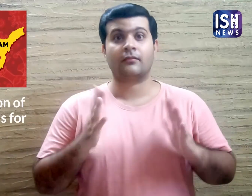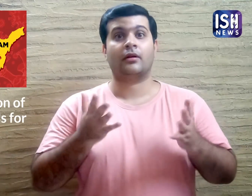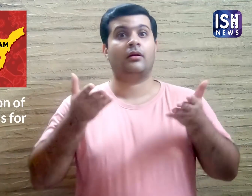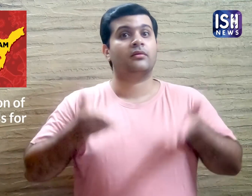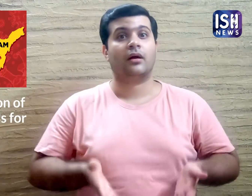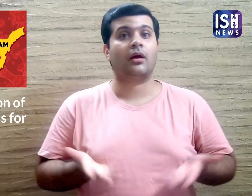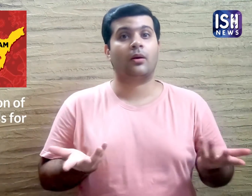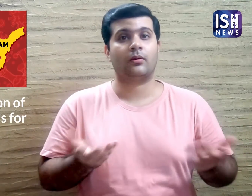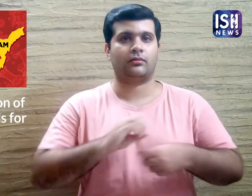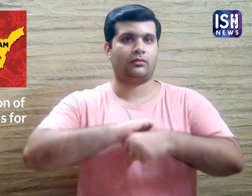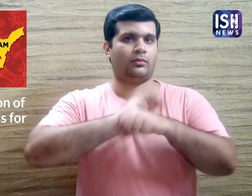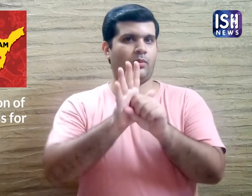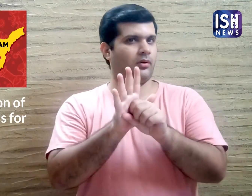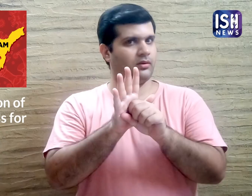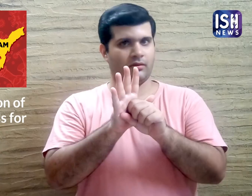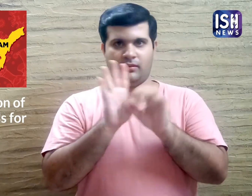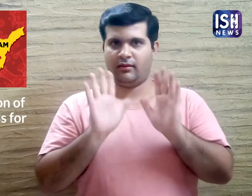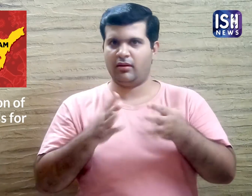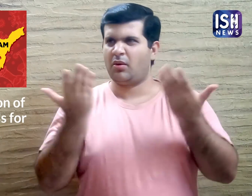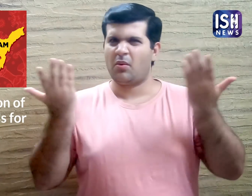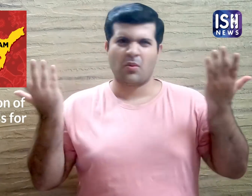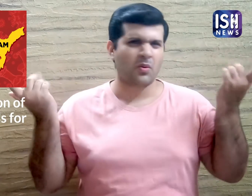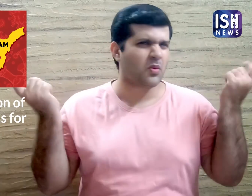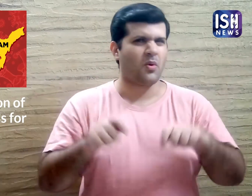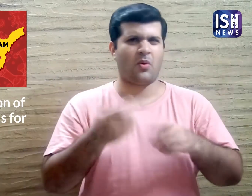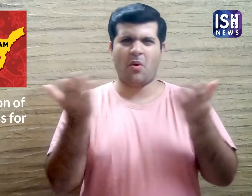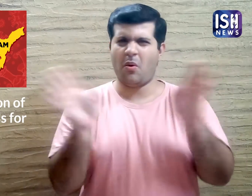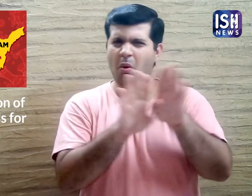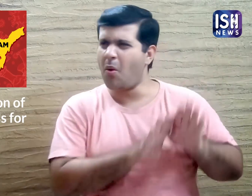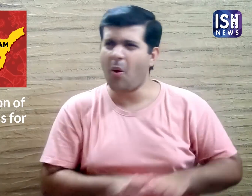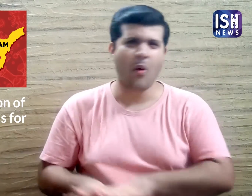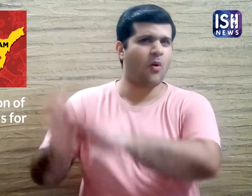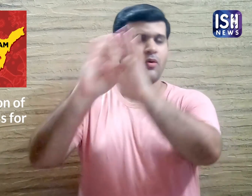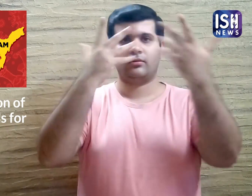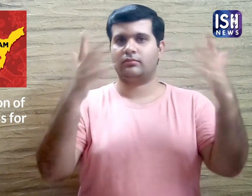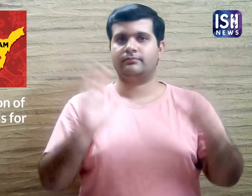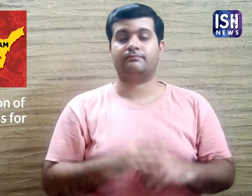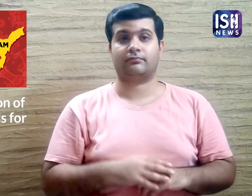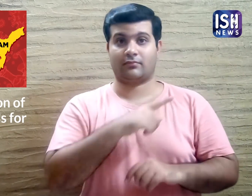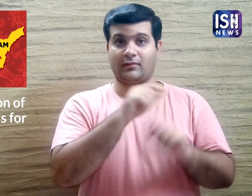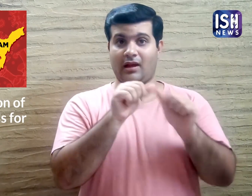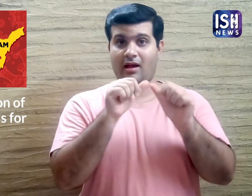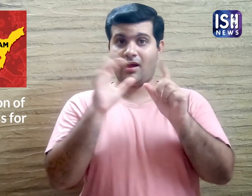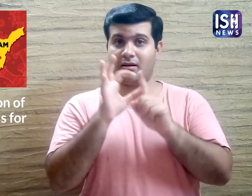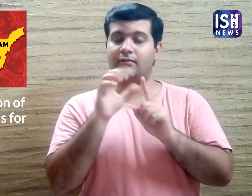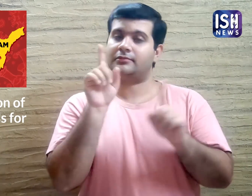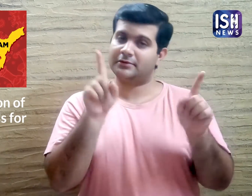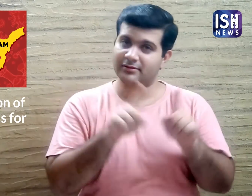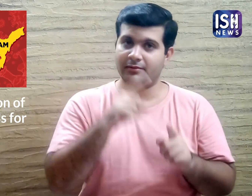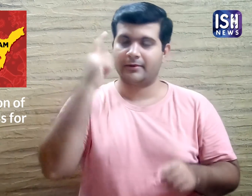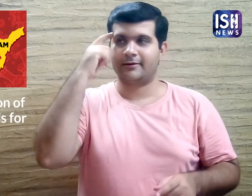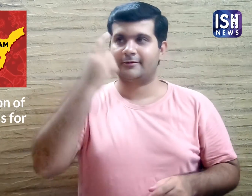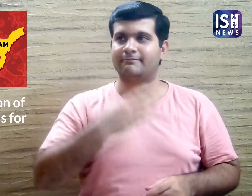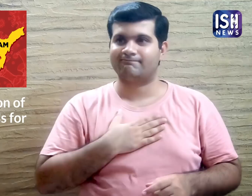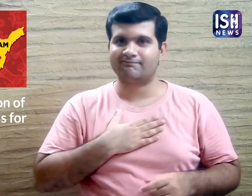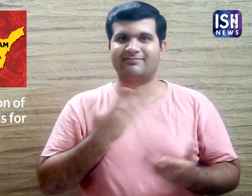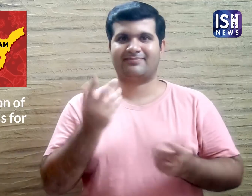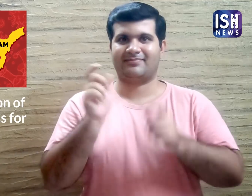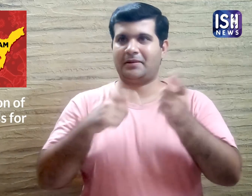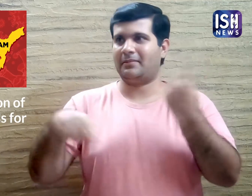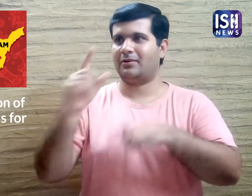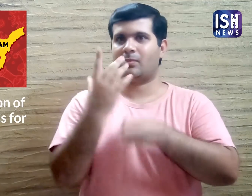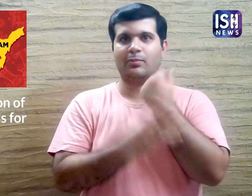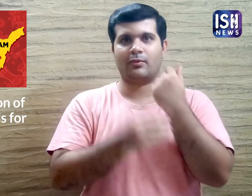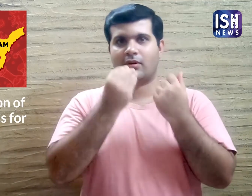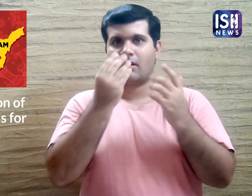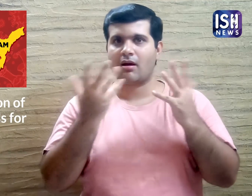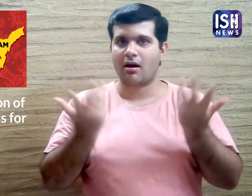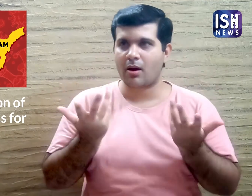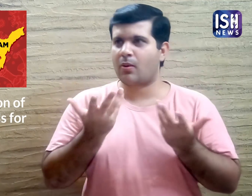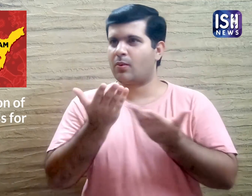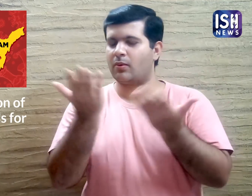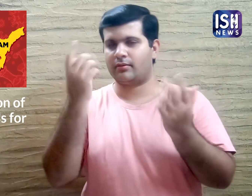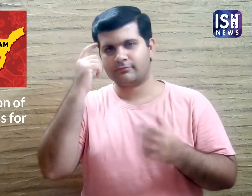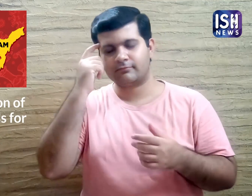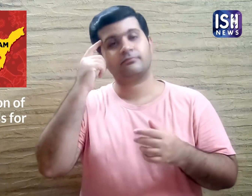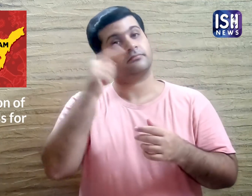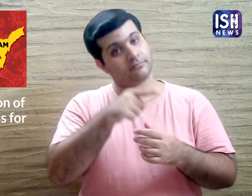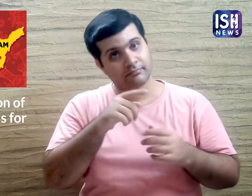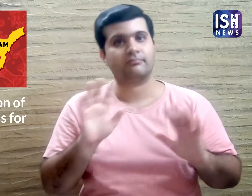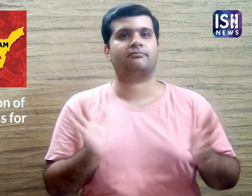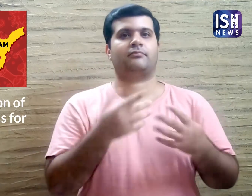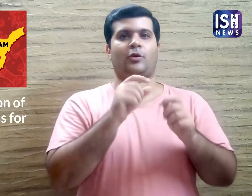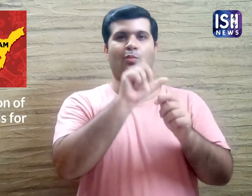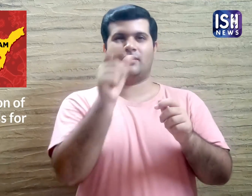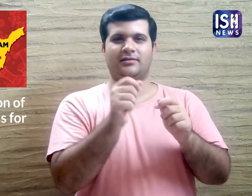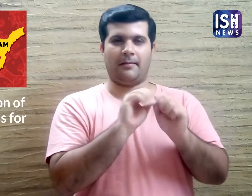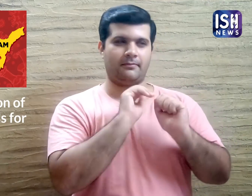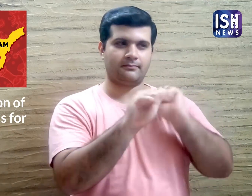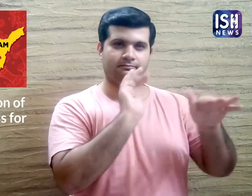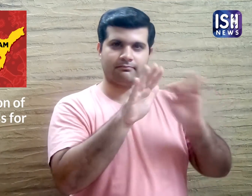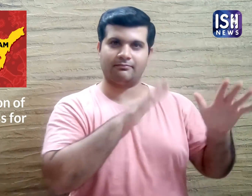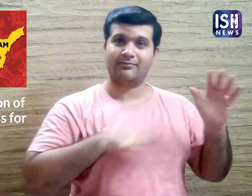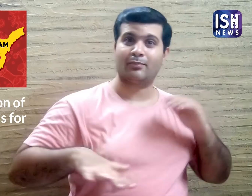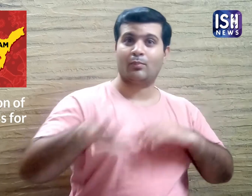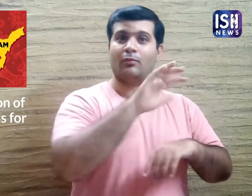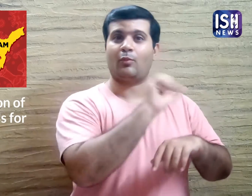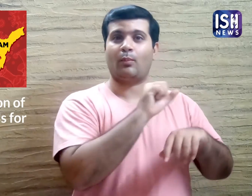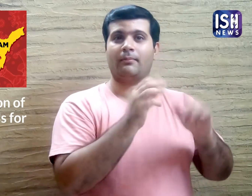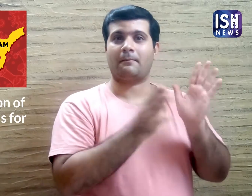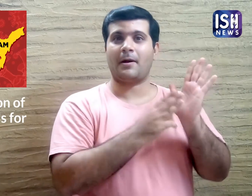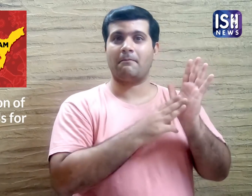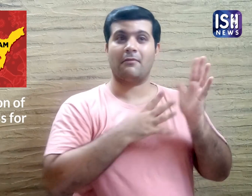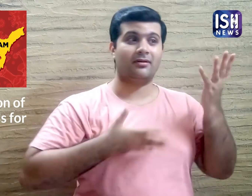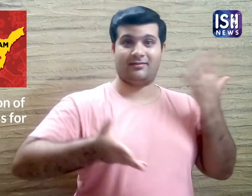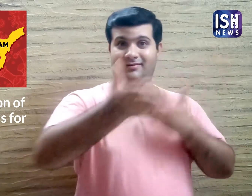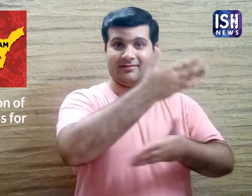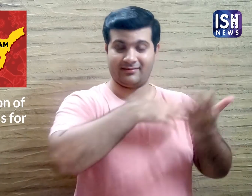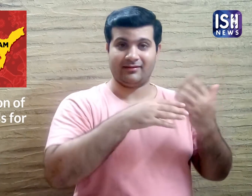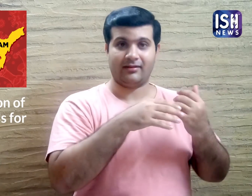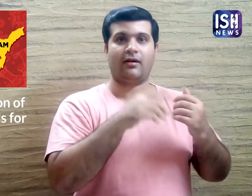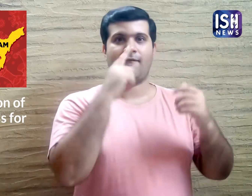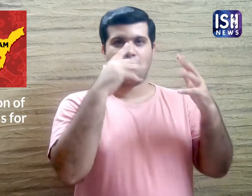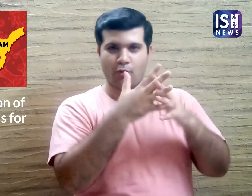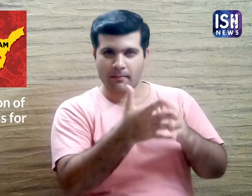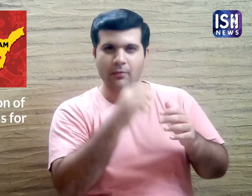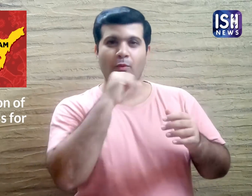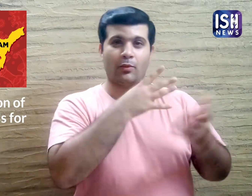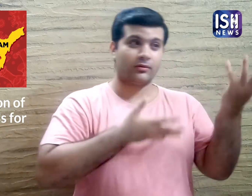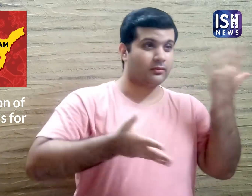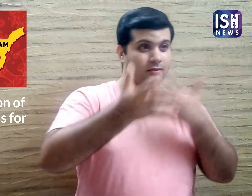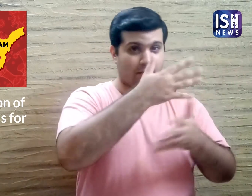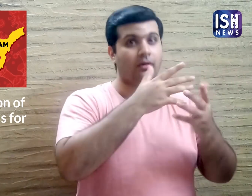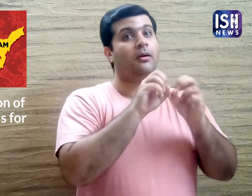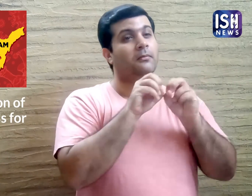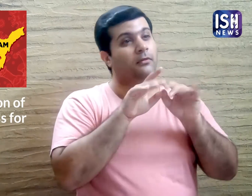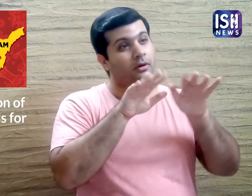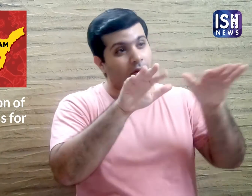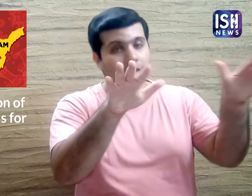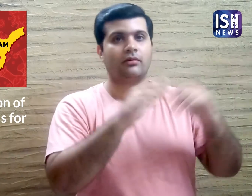Now due to the COVID-19 lockdown the AAD, AFWD and AYFD contacted people on WhatsApp to help the poor.